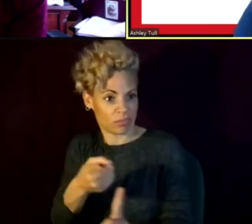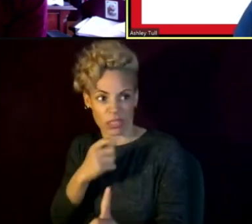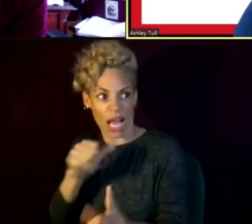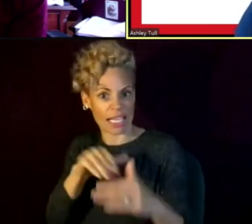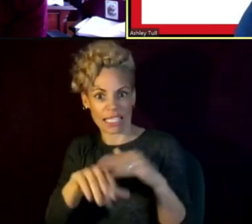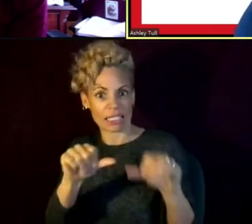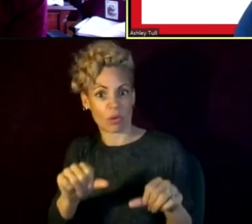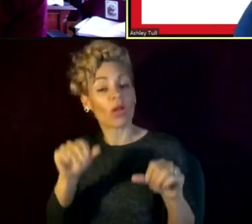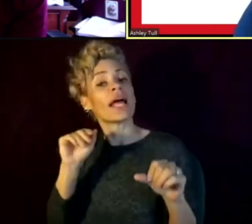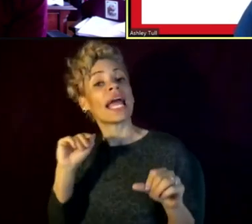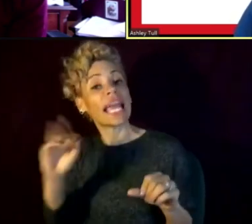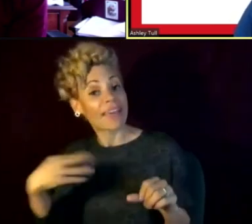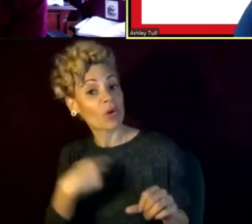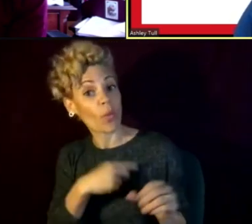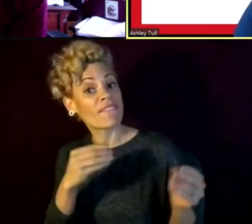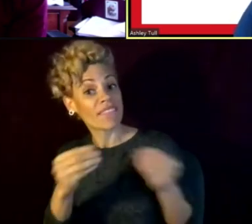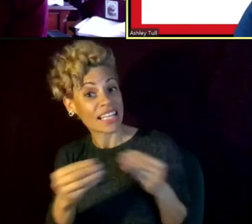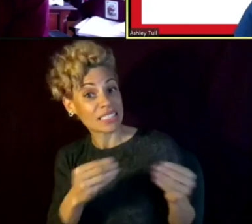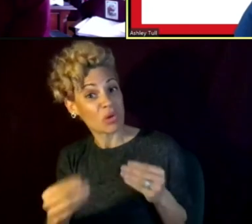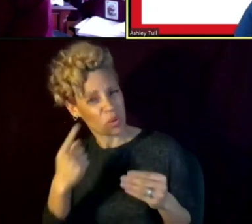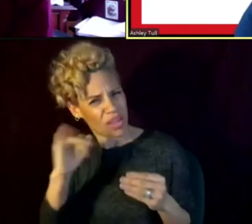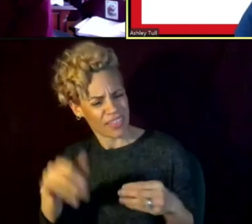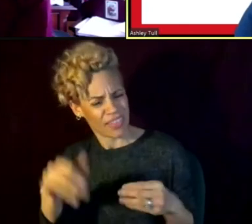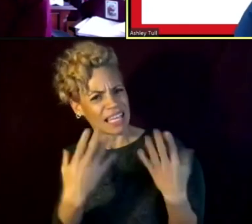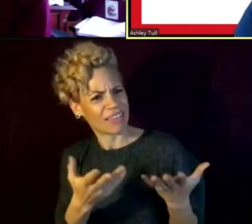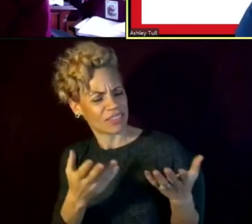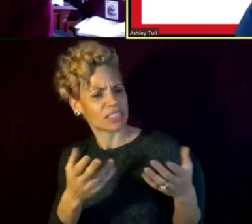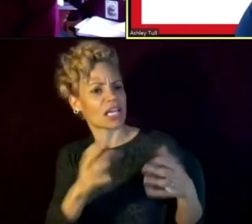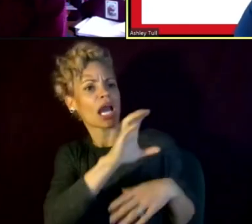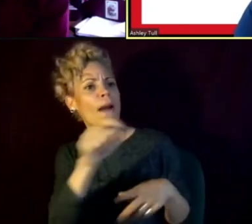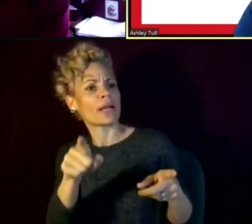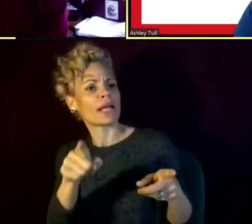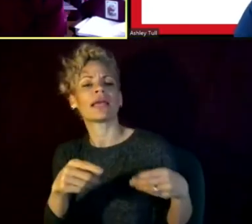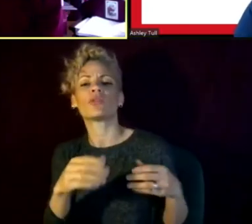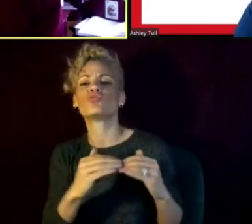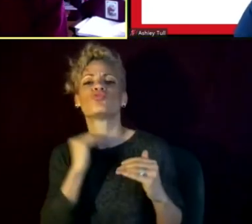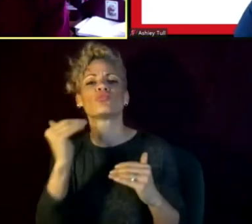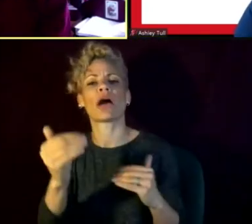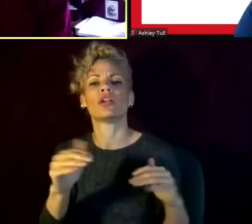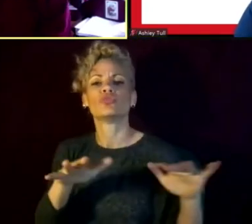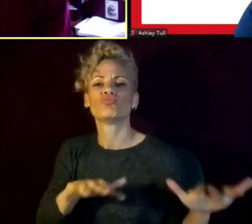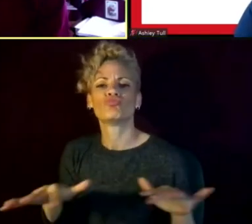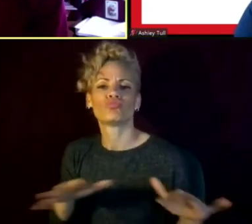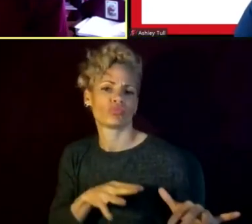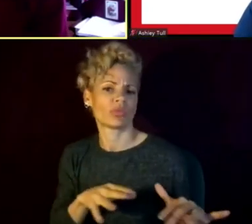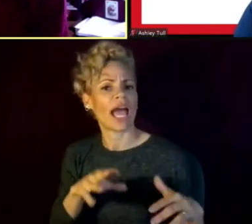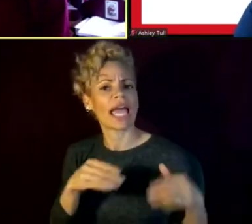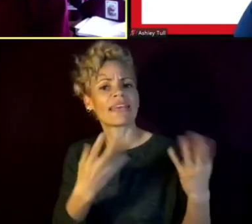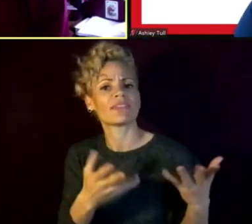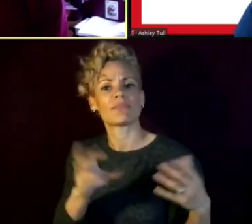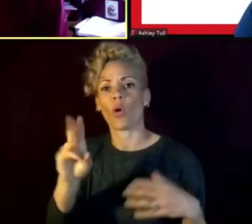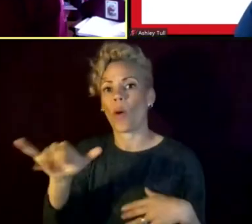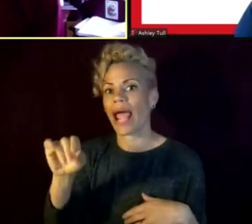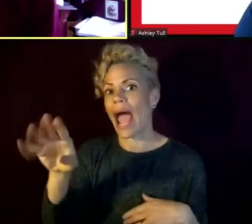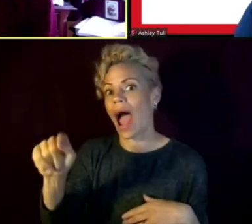a way out of becoming fully accessible? Well, that's another good question,